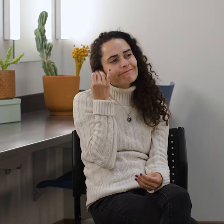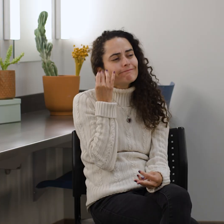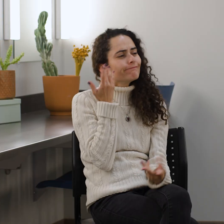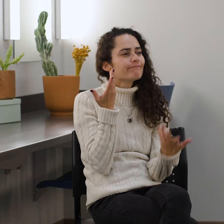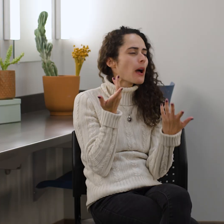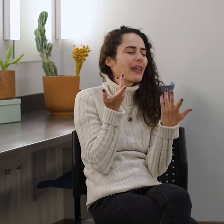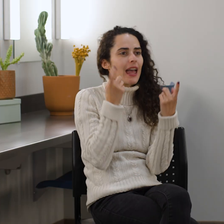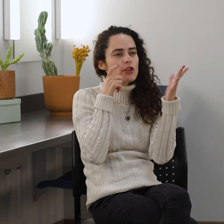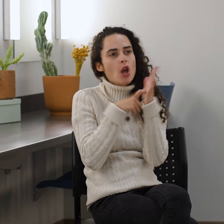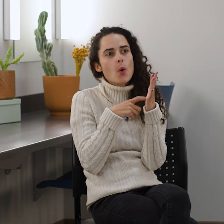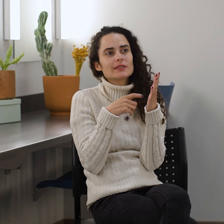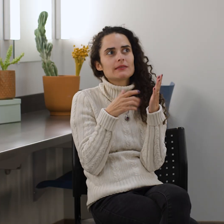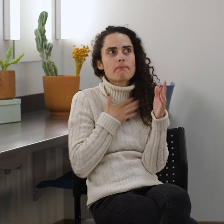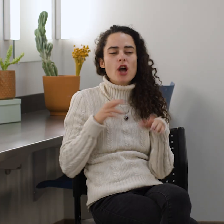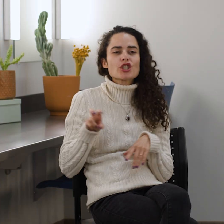Thinking about it, I’ve noticed in my journey